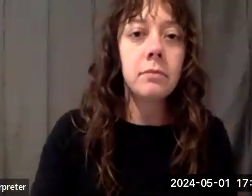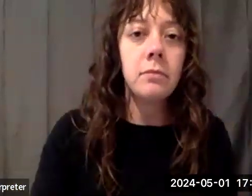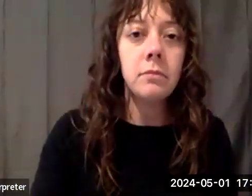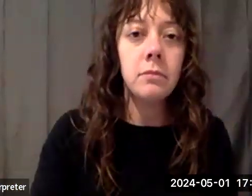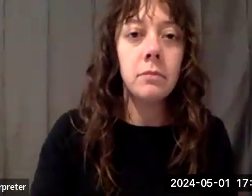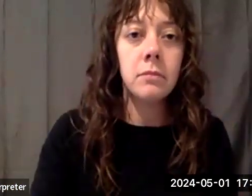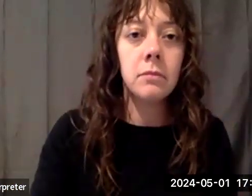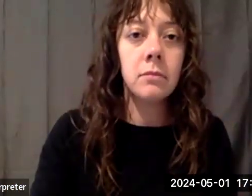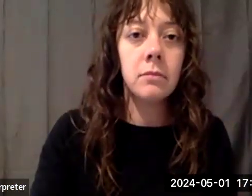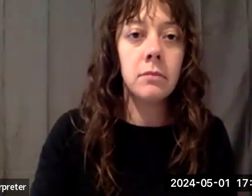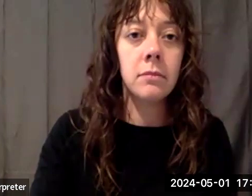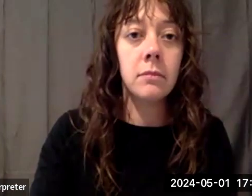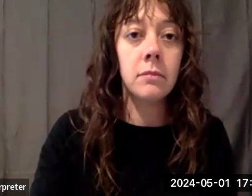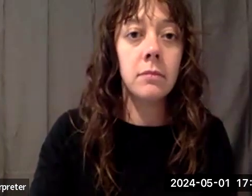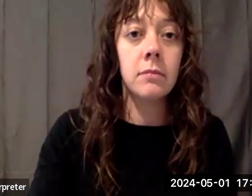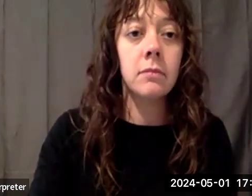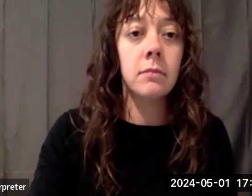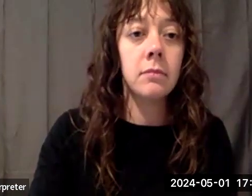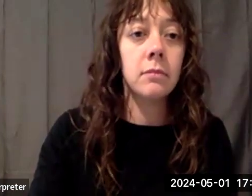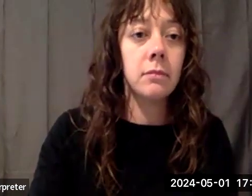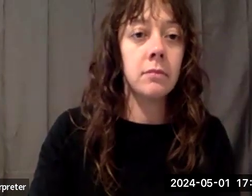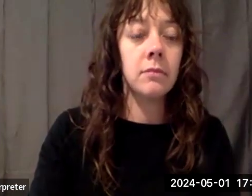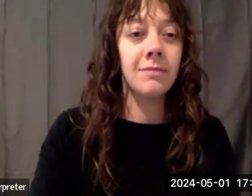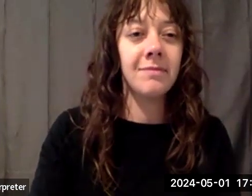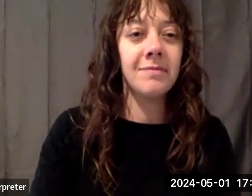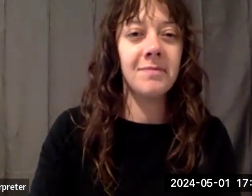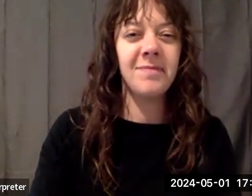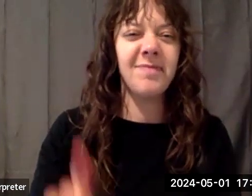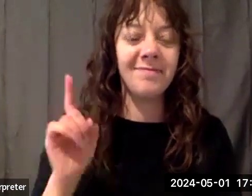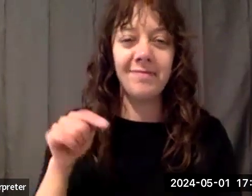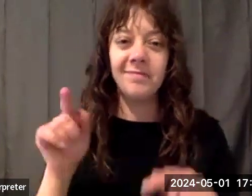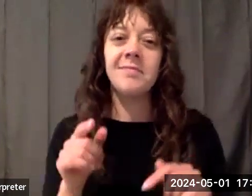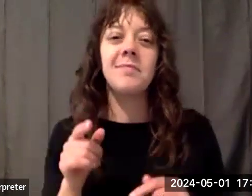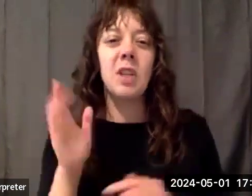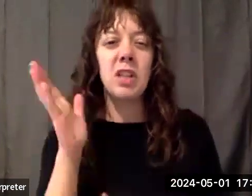Now I, excuse me, just second now.